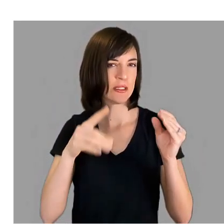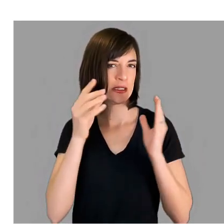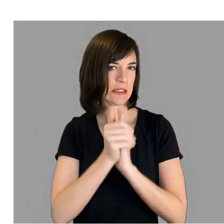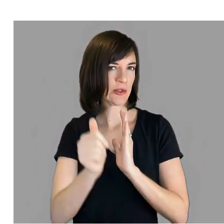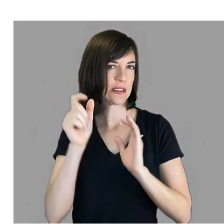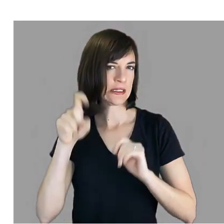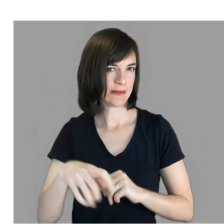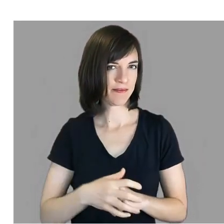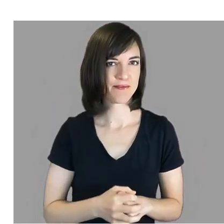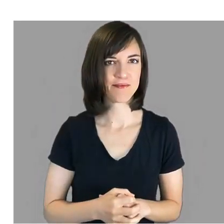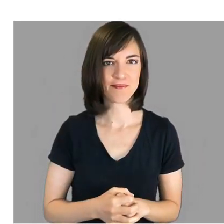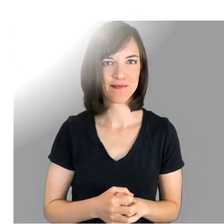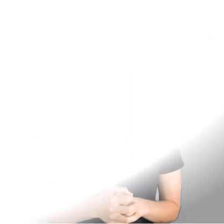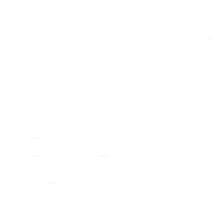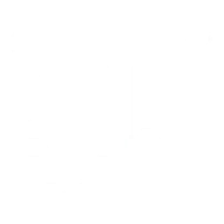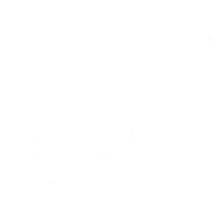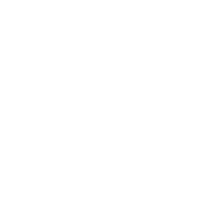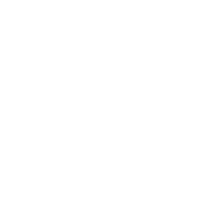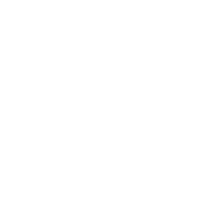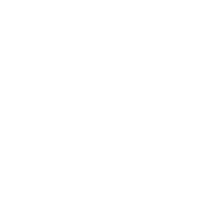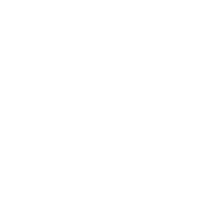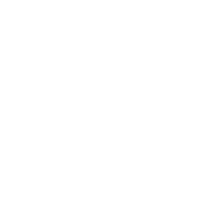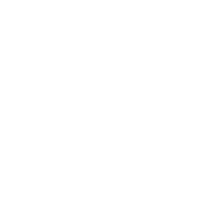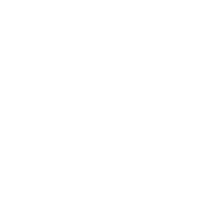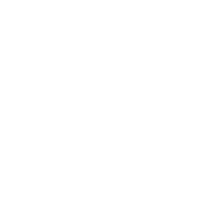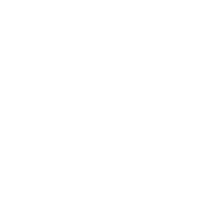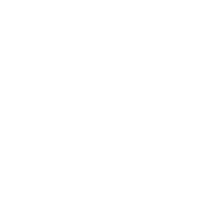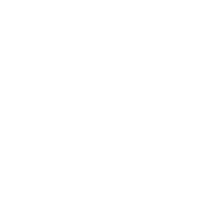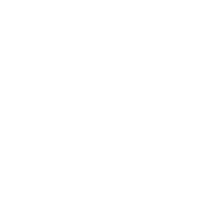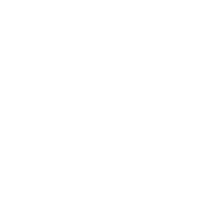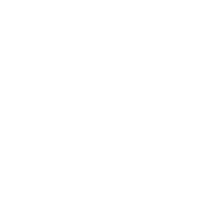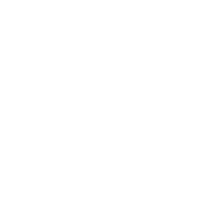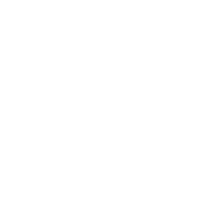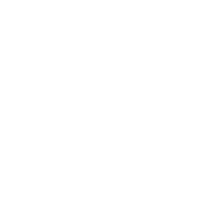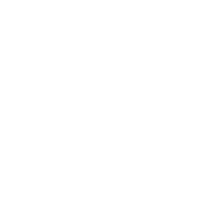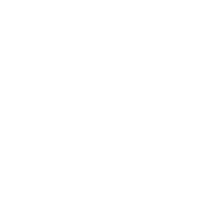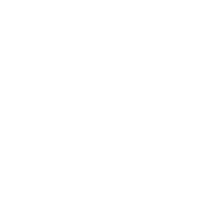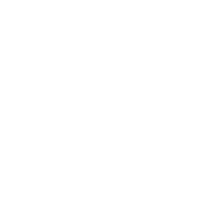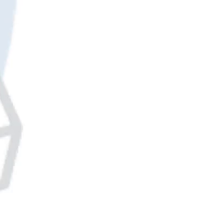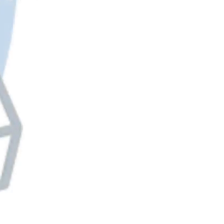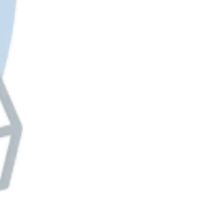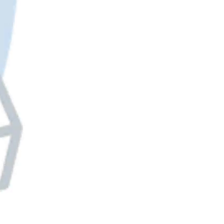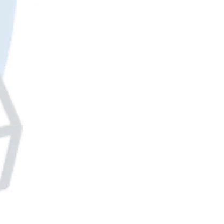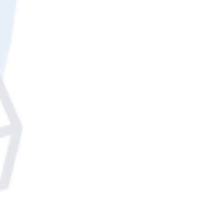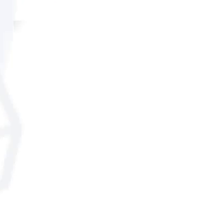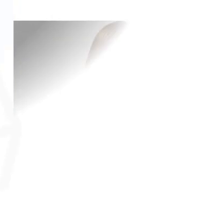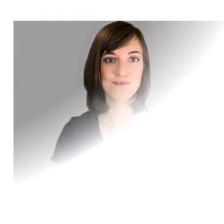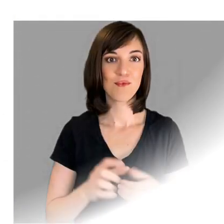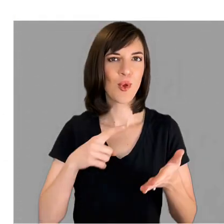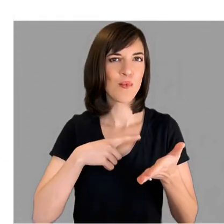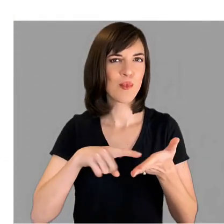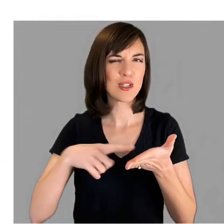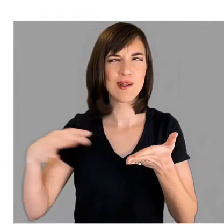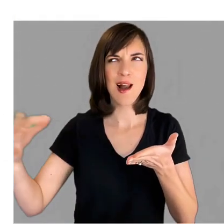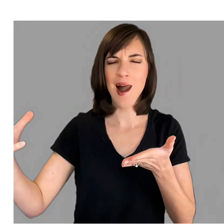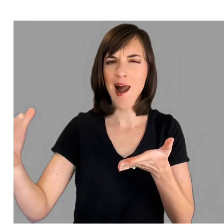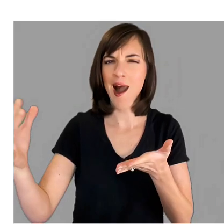result, different approaches to teaching these skills may need to be considered.